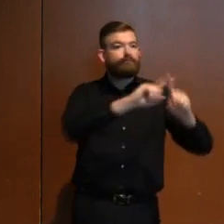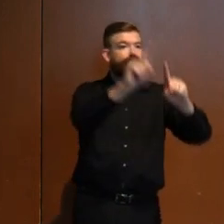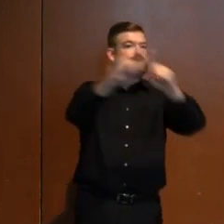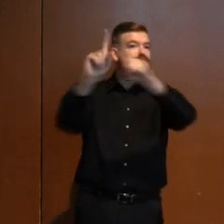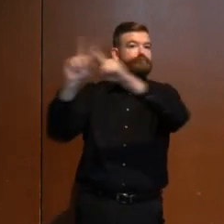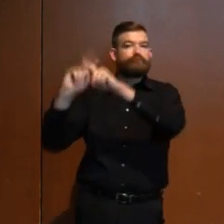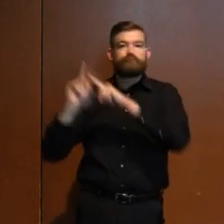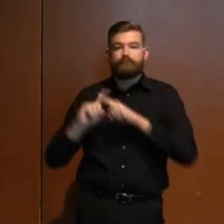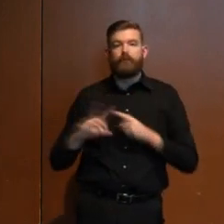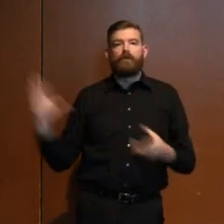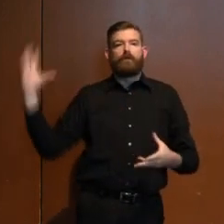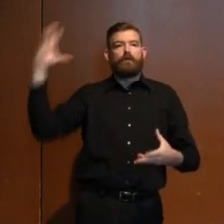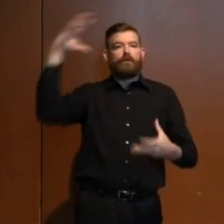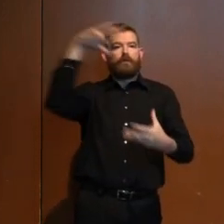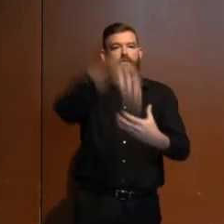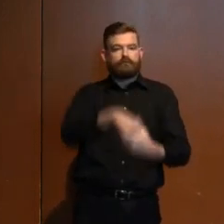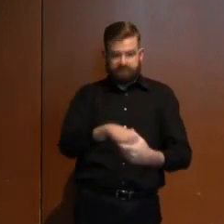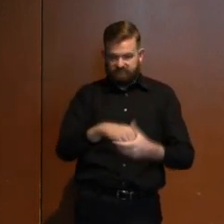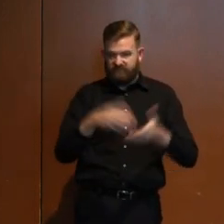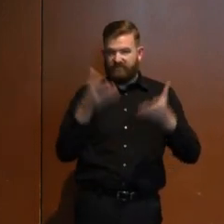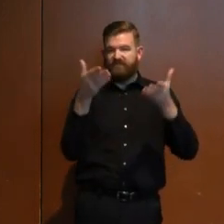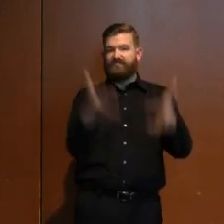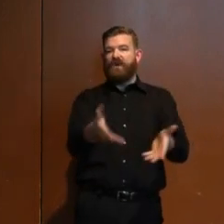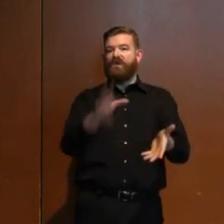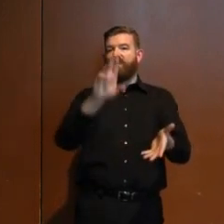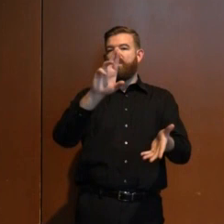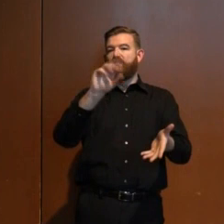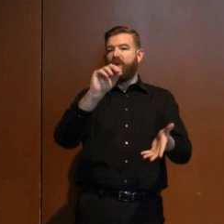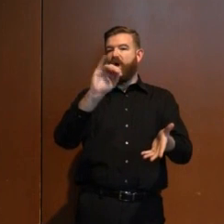YOU HAVE THE FEMA BROTHERS AND